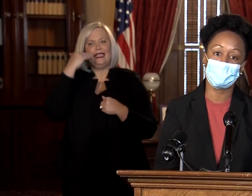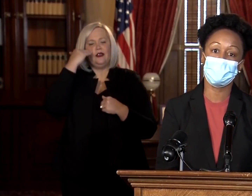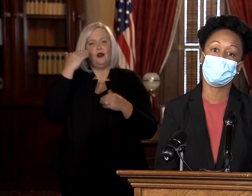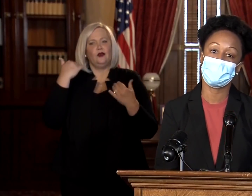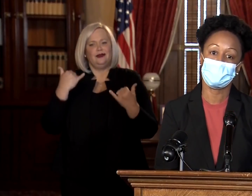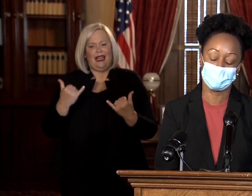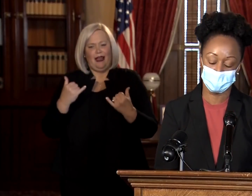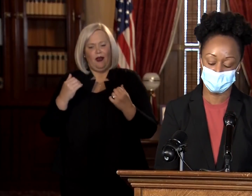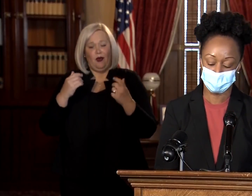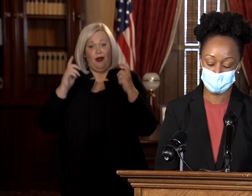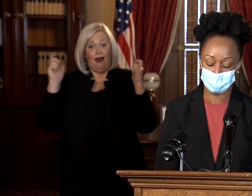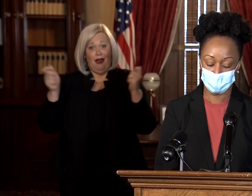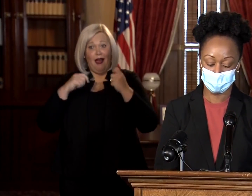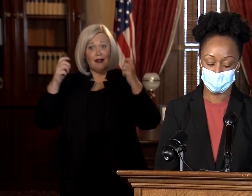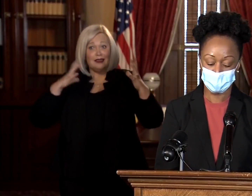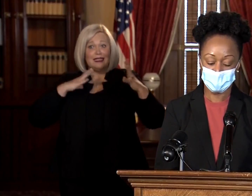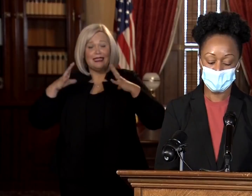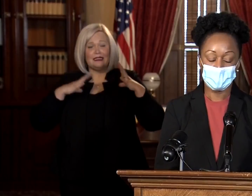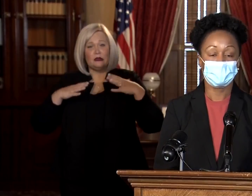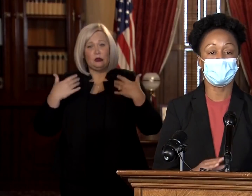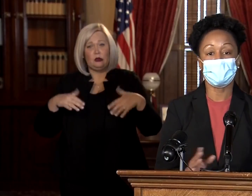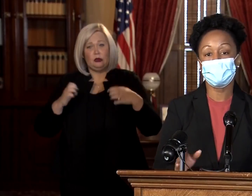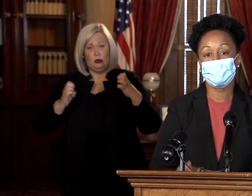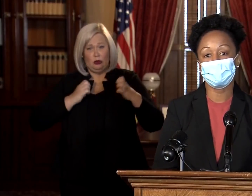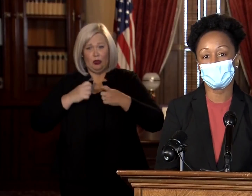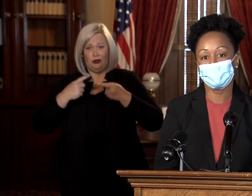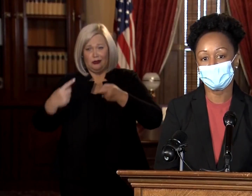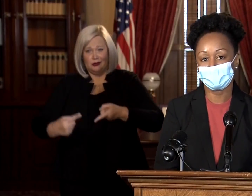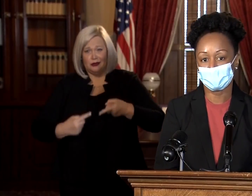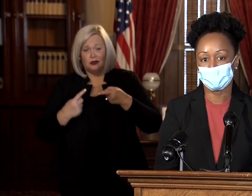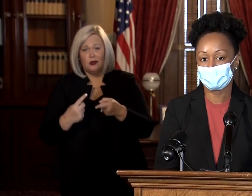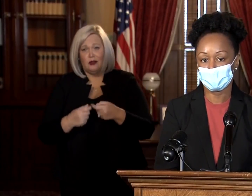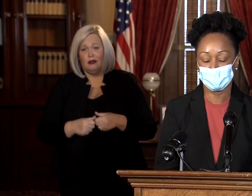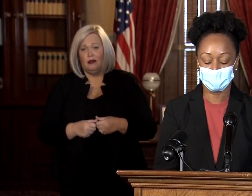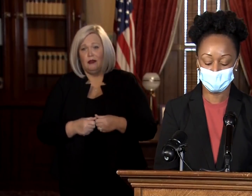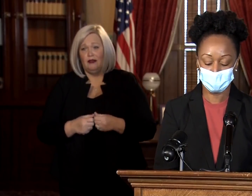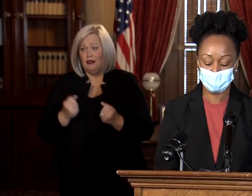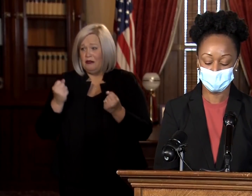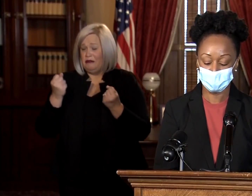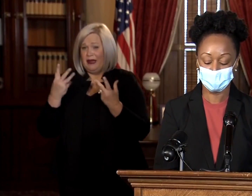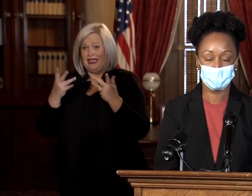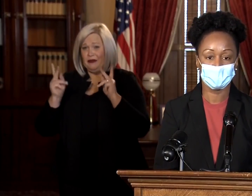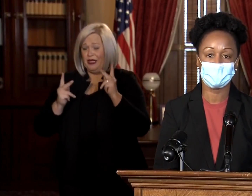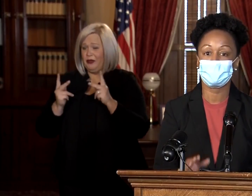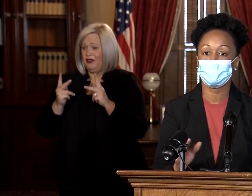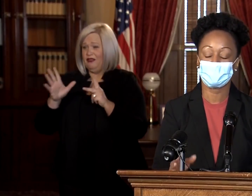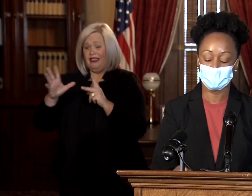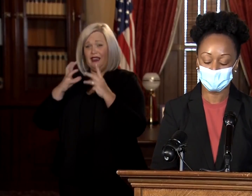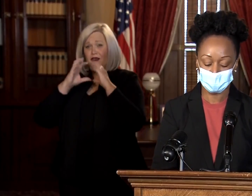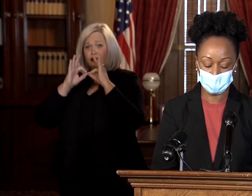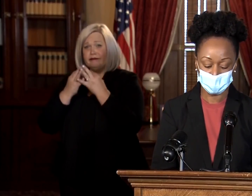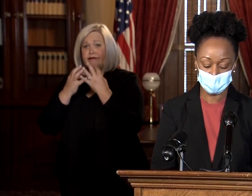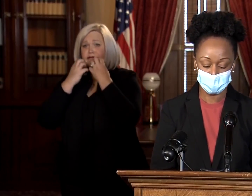available to you. I also know that the holidays I also know that the holidays may be emotionally difficult for may be emotionally difficult for some people. some people. The loss that many people have